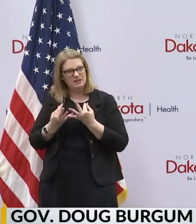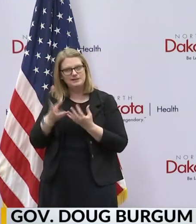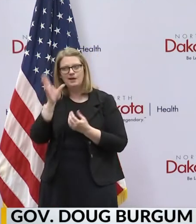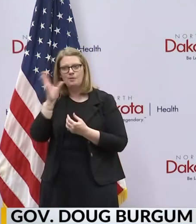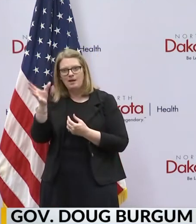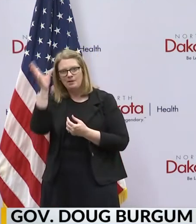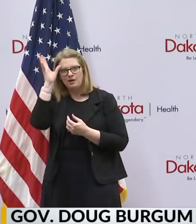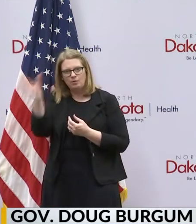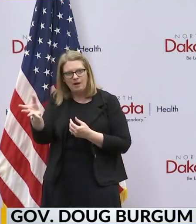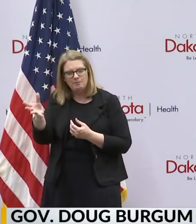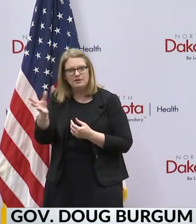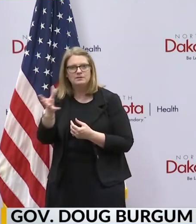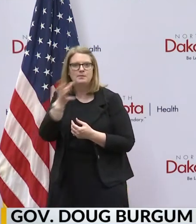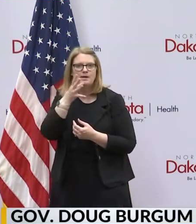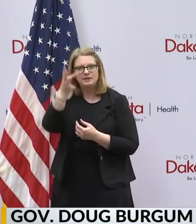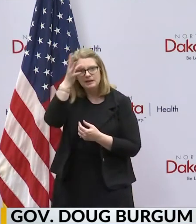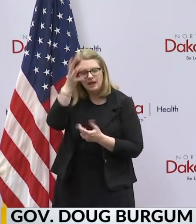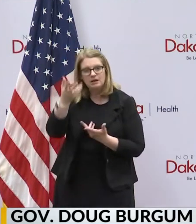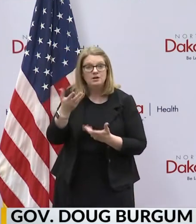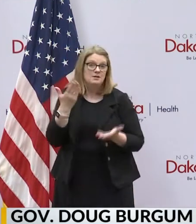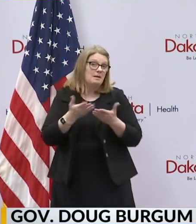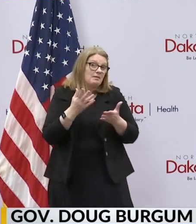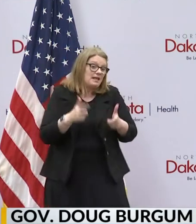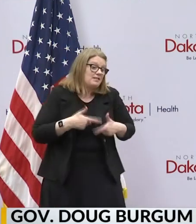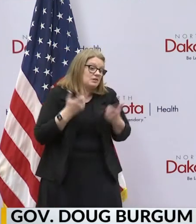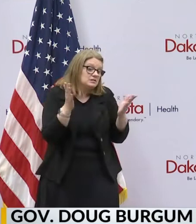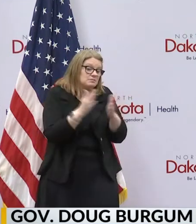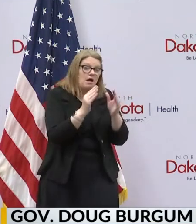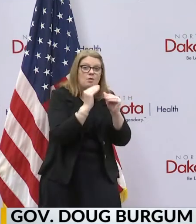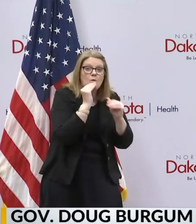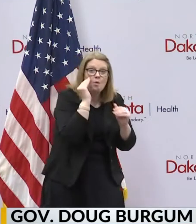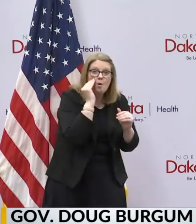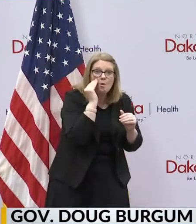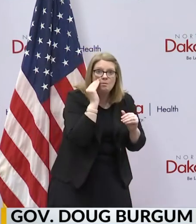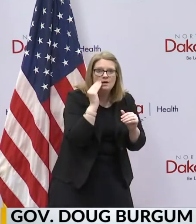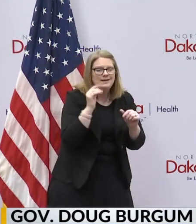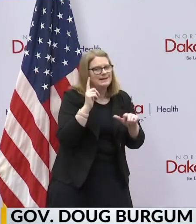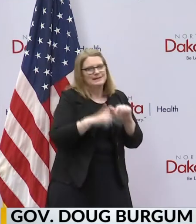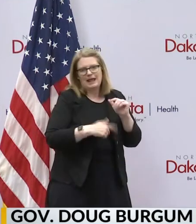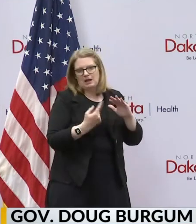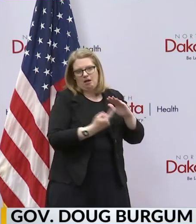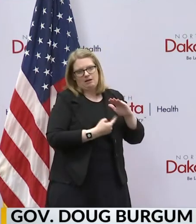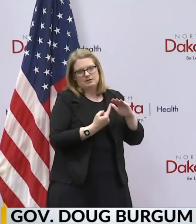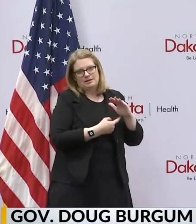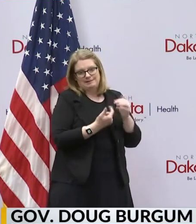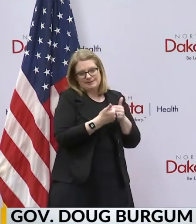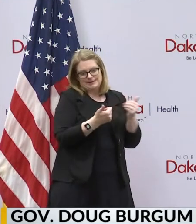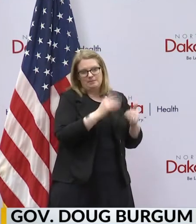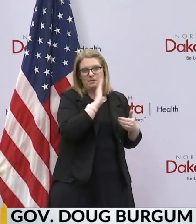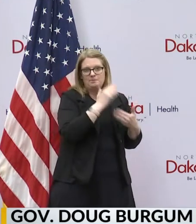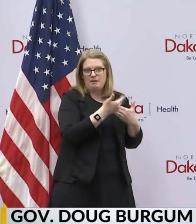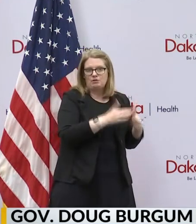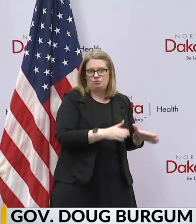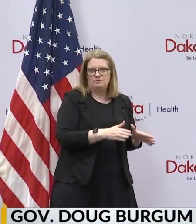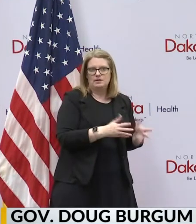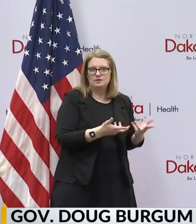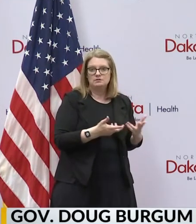MULTI-GENERATIONAL FAMILIES, THEY MAY LIVE IN HOUSEHOLDS WITH JUST FEWER SQUARE FOOTAGE TO MAKE ENDS MEET AND THEY DON'T